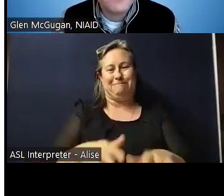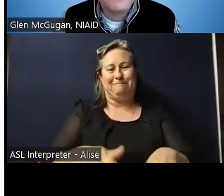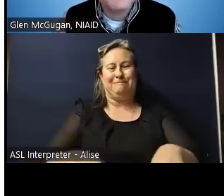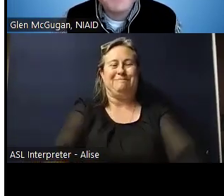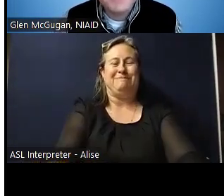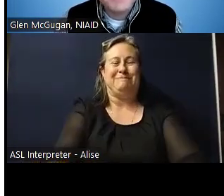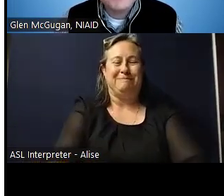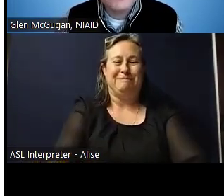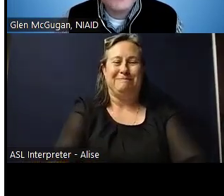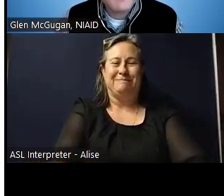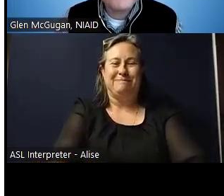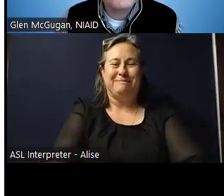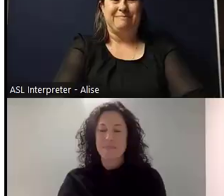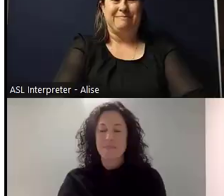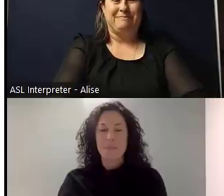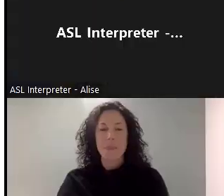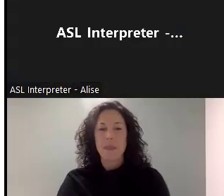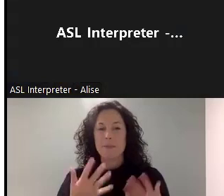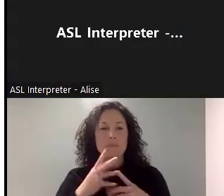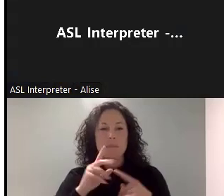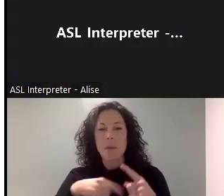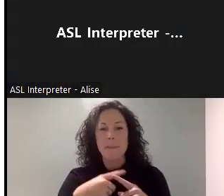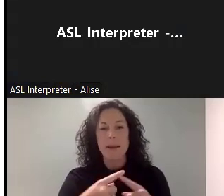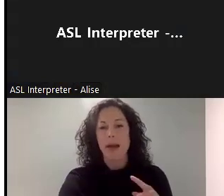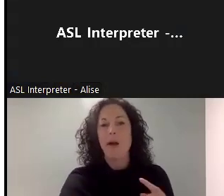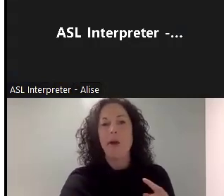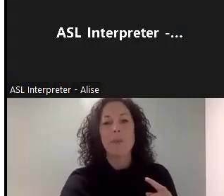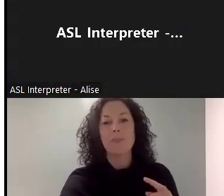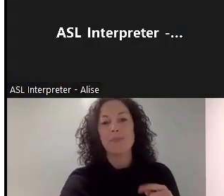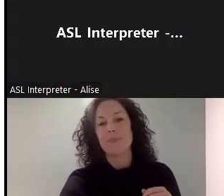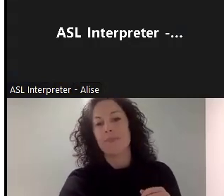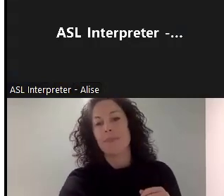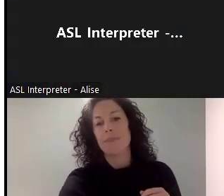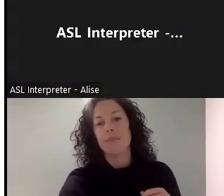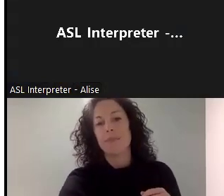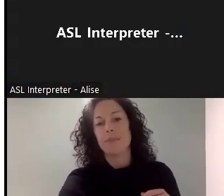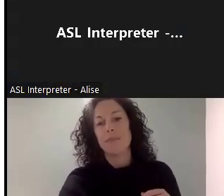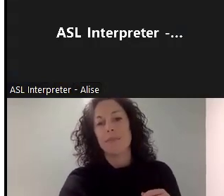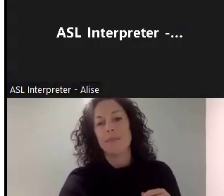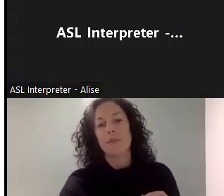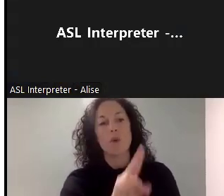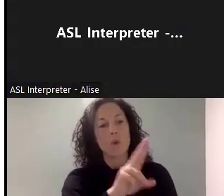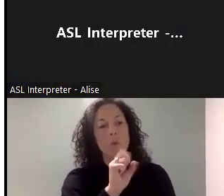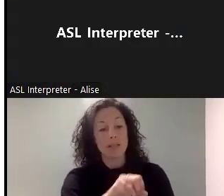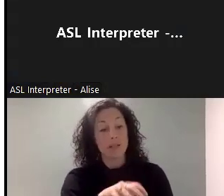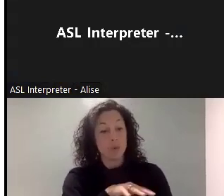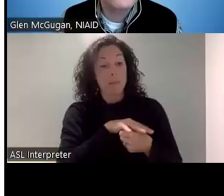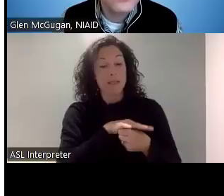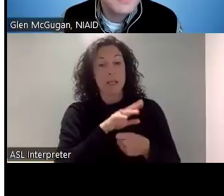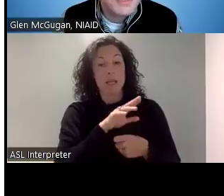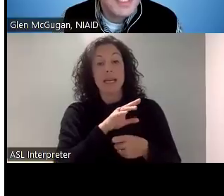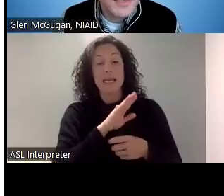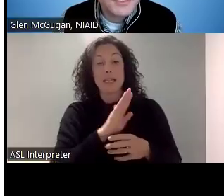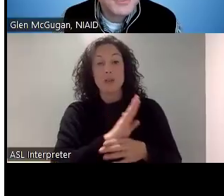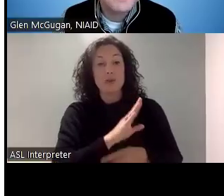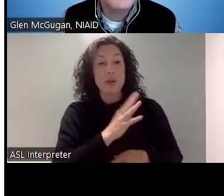All right. So what about if you are a US domestic institution, and you want to establish a foreign collaboration?